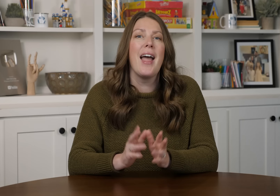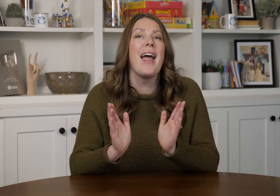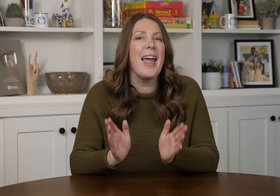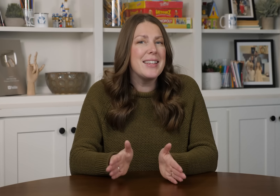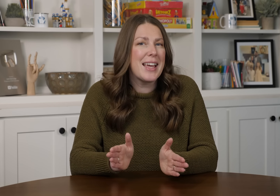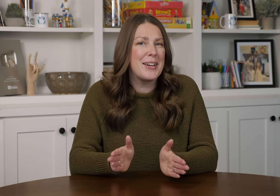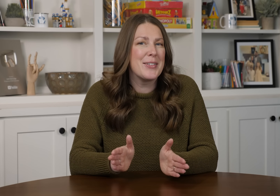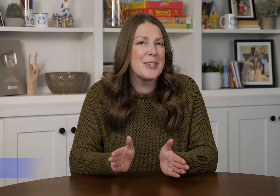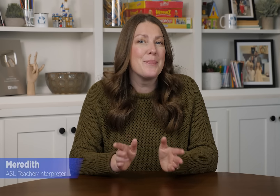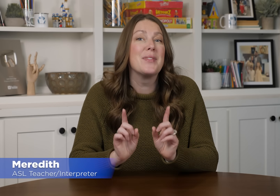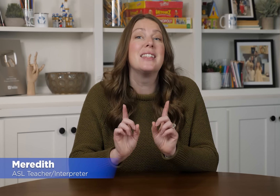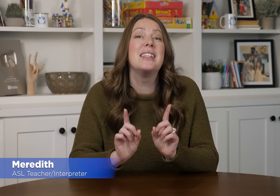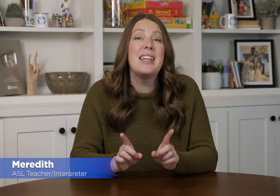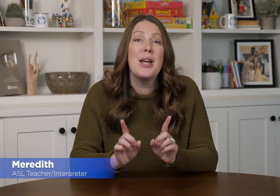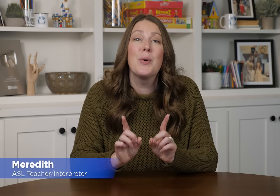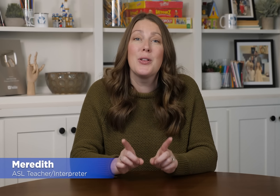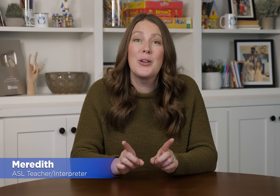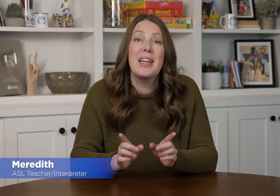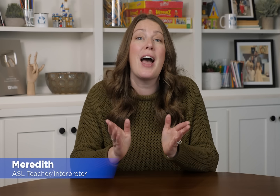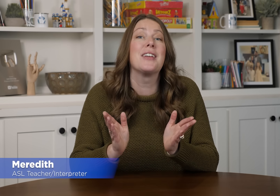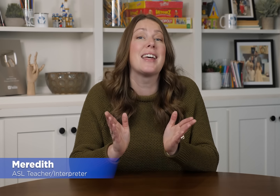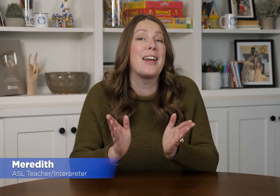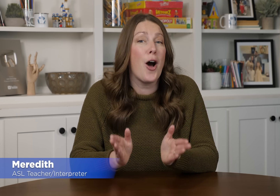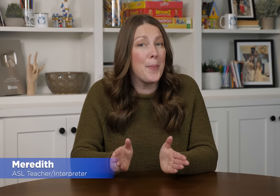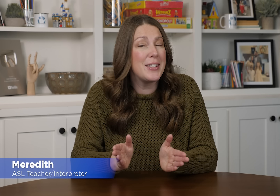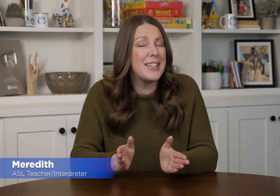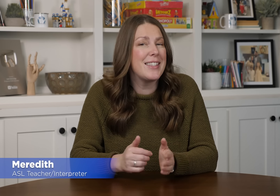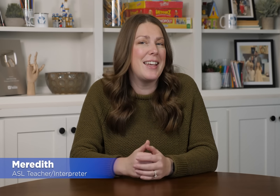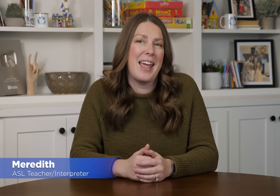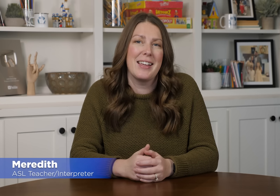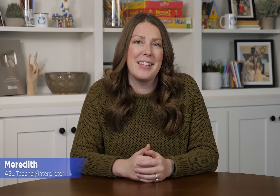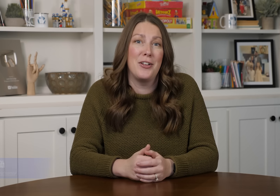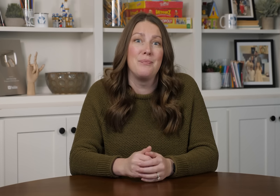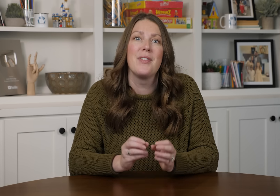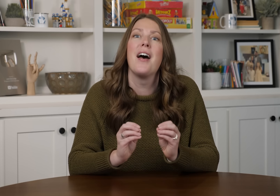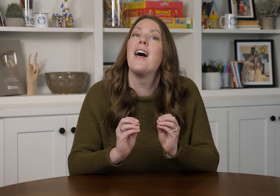Hey Signers! Today we're learning how to sign opposites in ASL